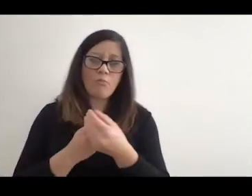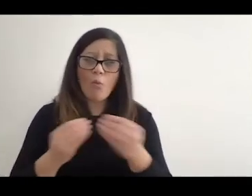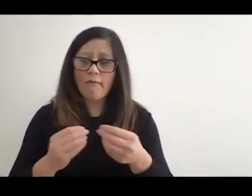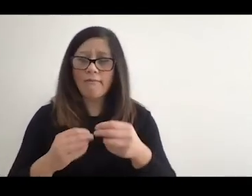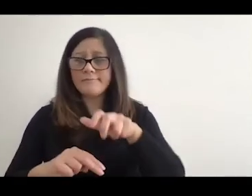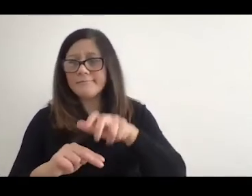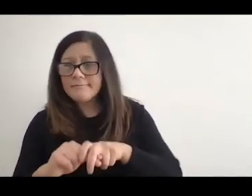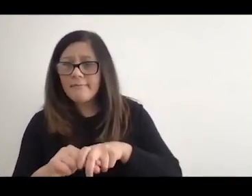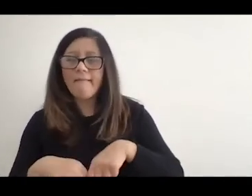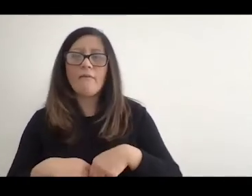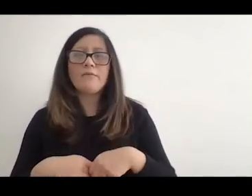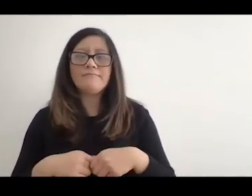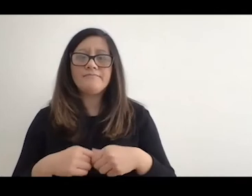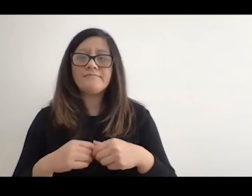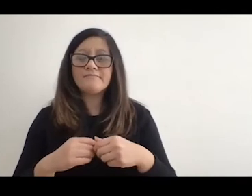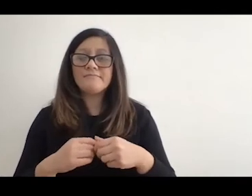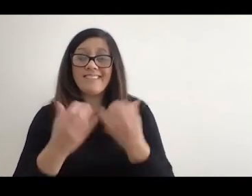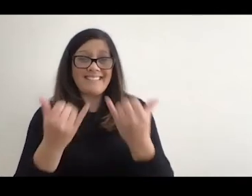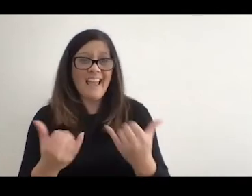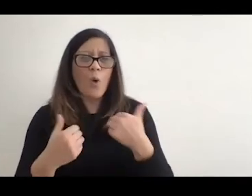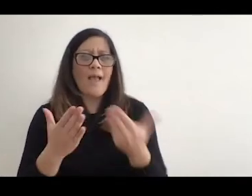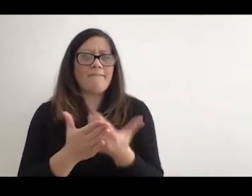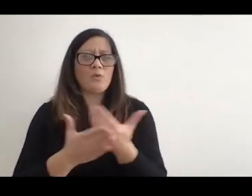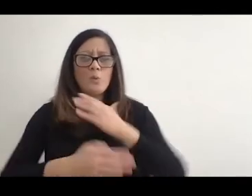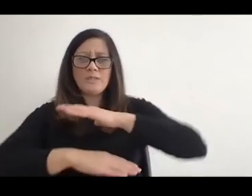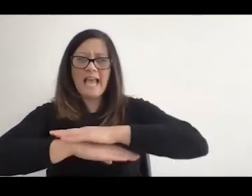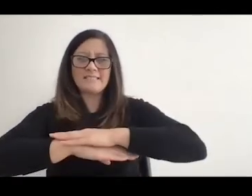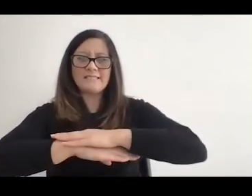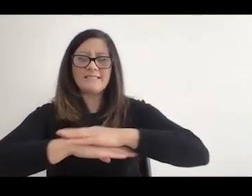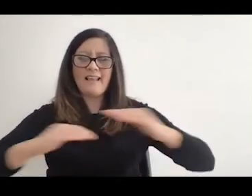adjusting our desk now we sit and we stand. But for the most part.